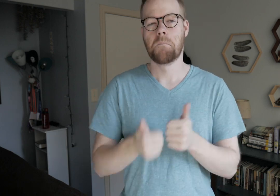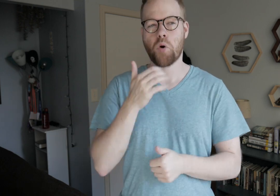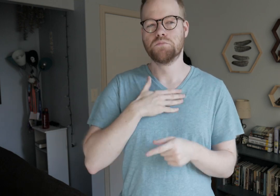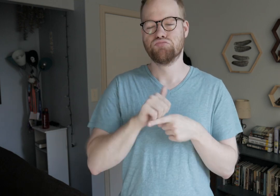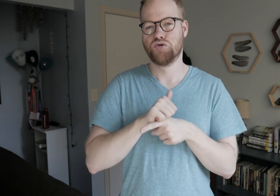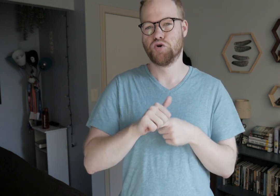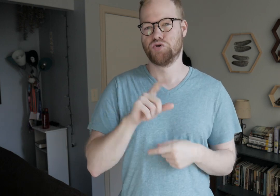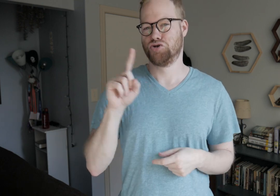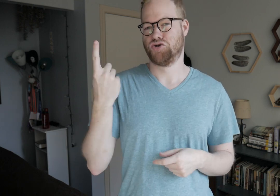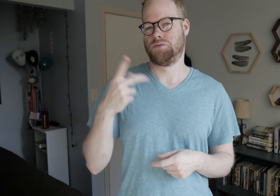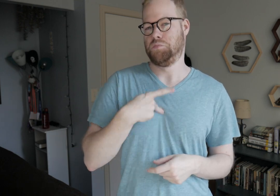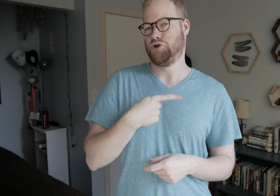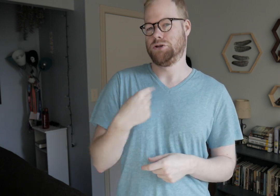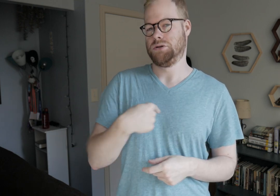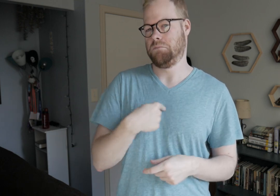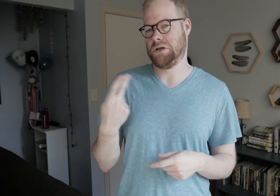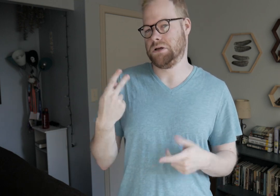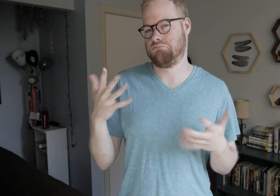Most of my rehearsals were just Perseus and me.